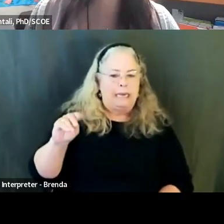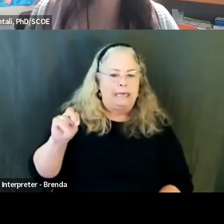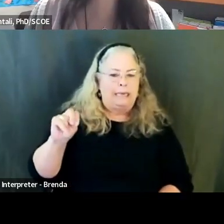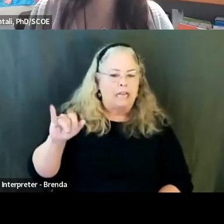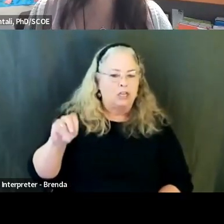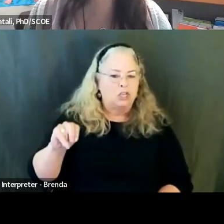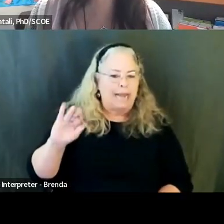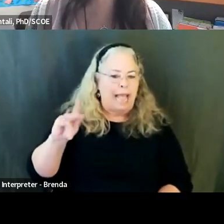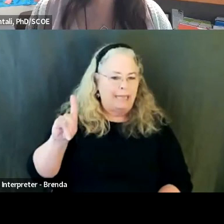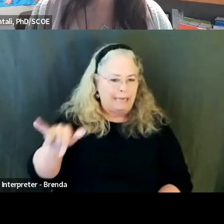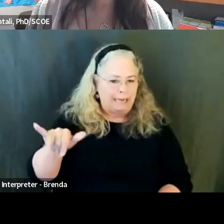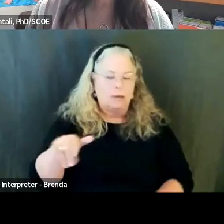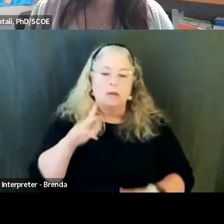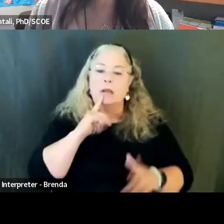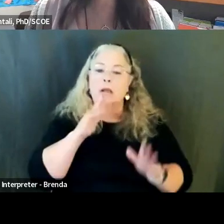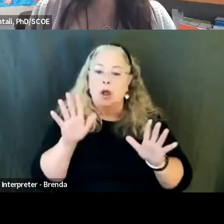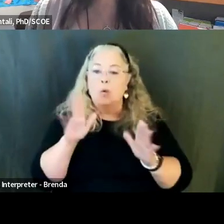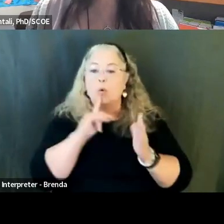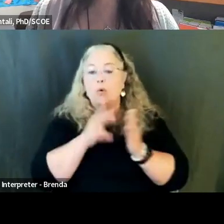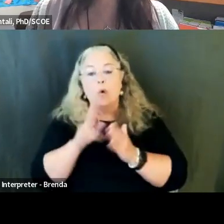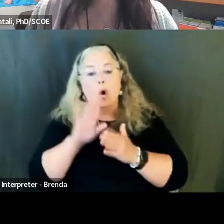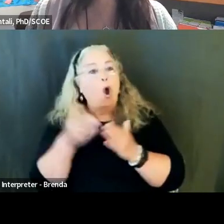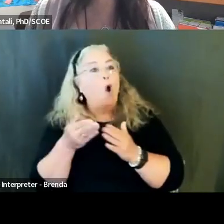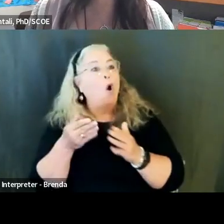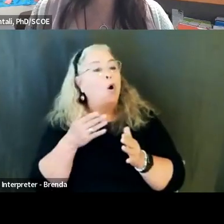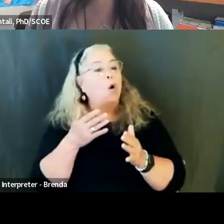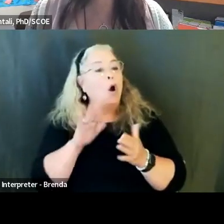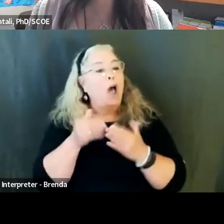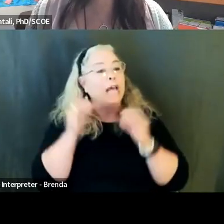All the teachers that I've worked with the one question that constantly comes up when